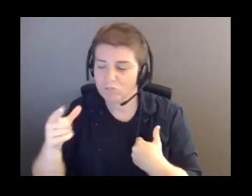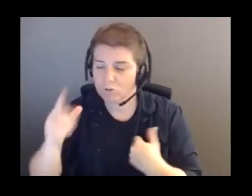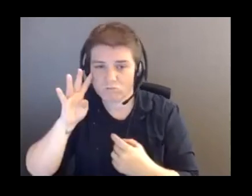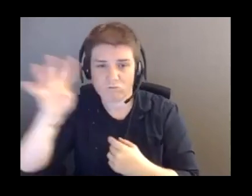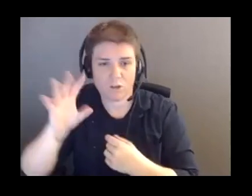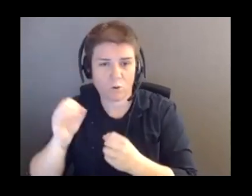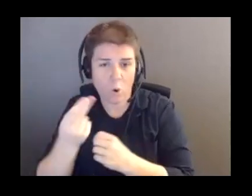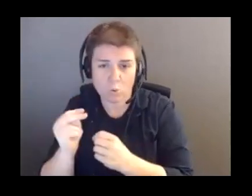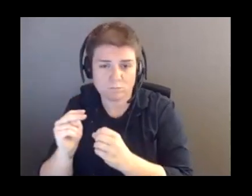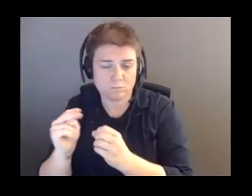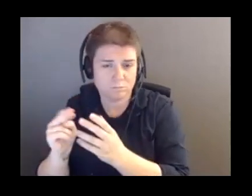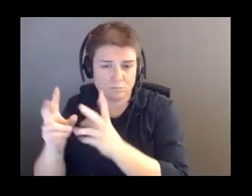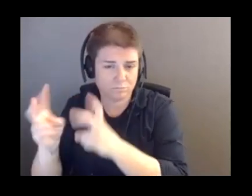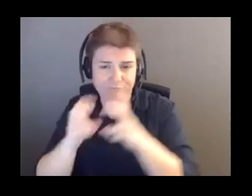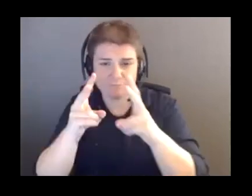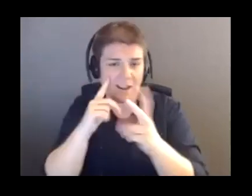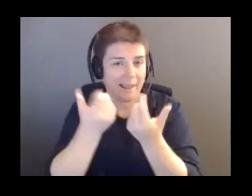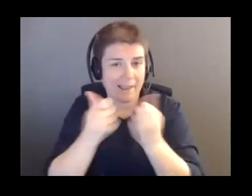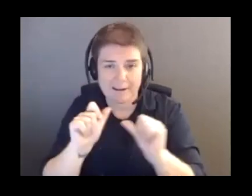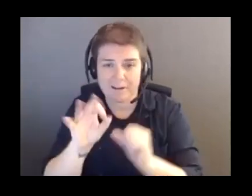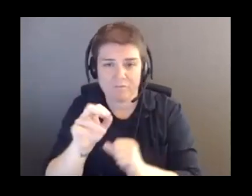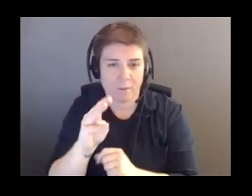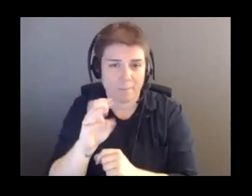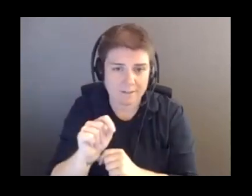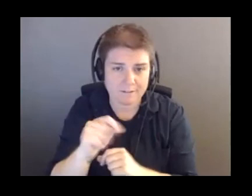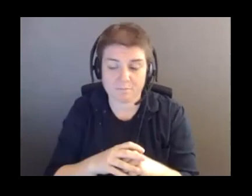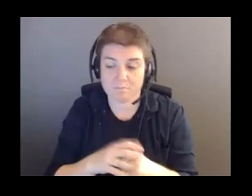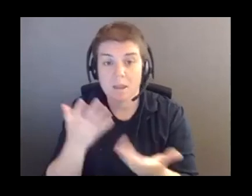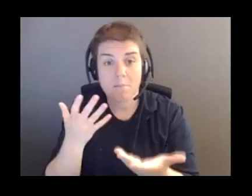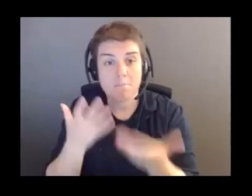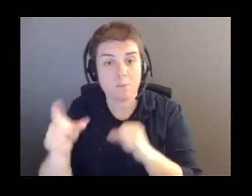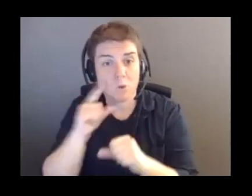format. Depending on your project, it might make sense to use a calendar format, or a